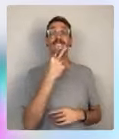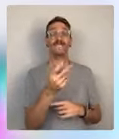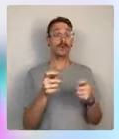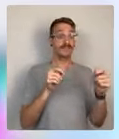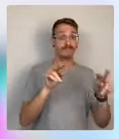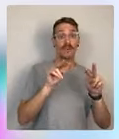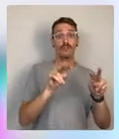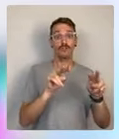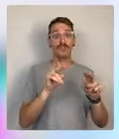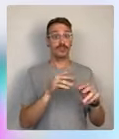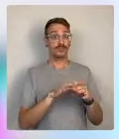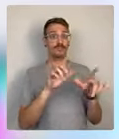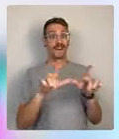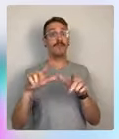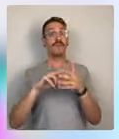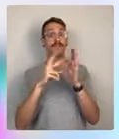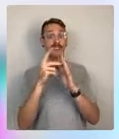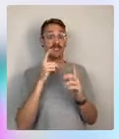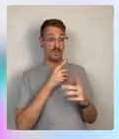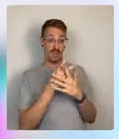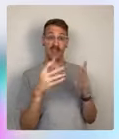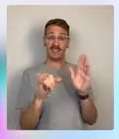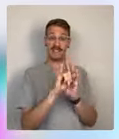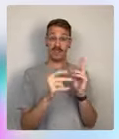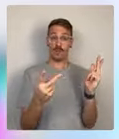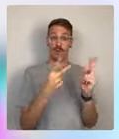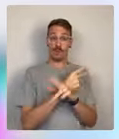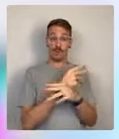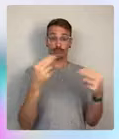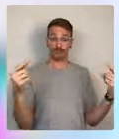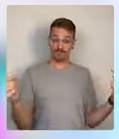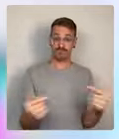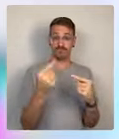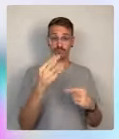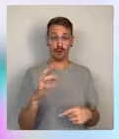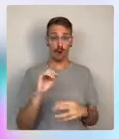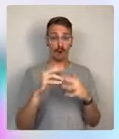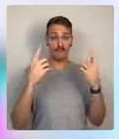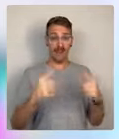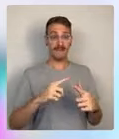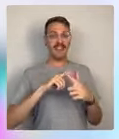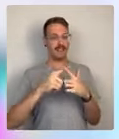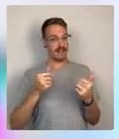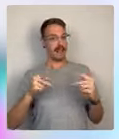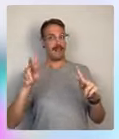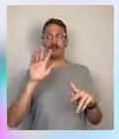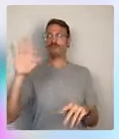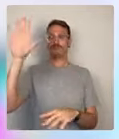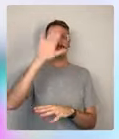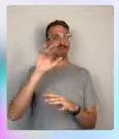we are offering a proactive voice moderation platform that goes in and identifies the worst harms that are happening,